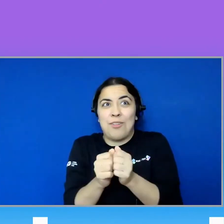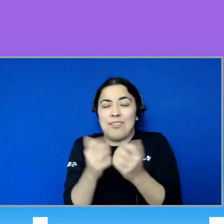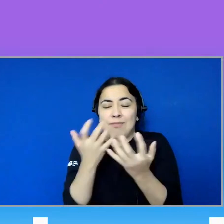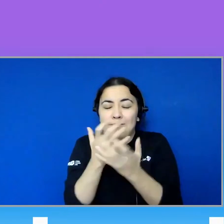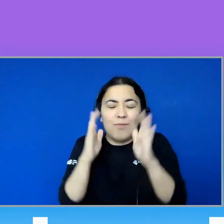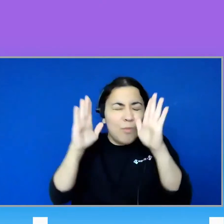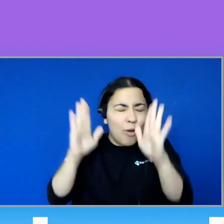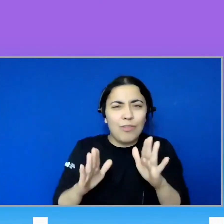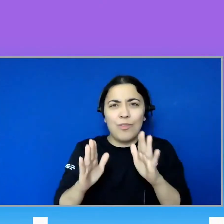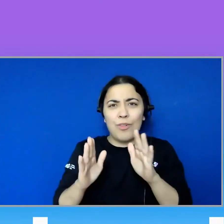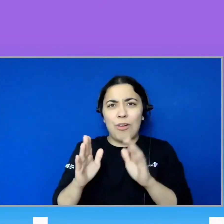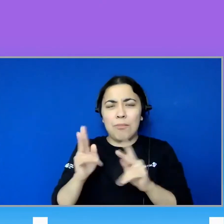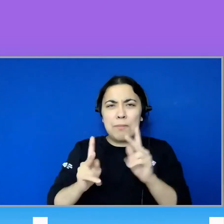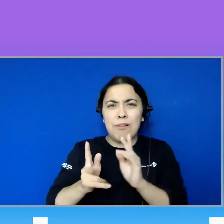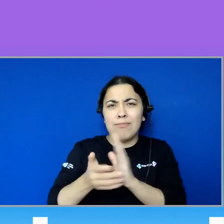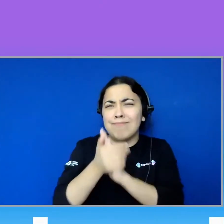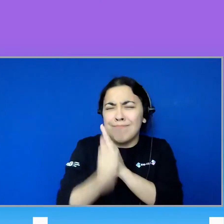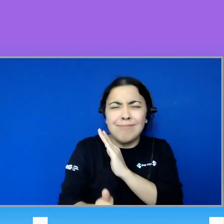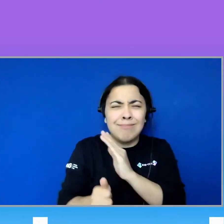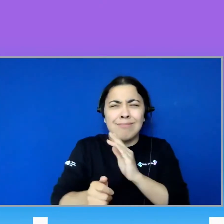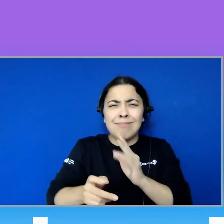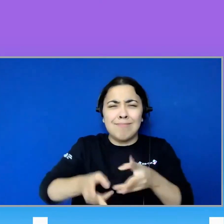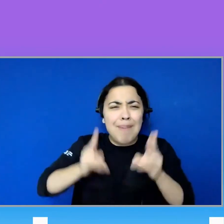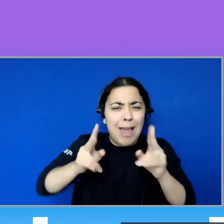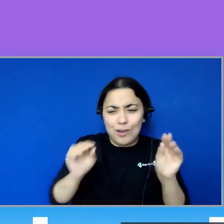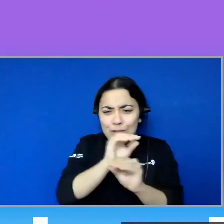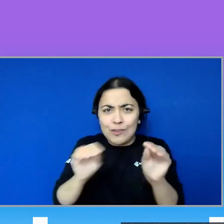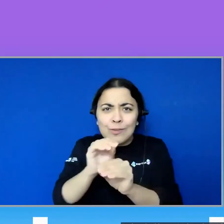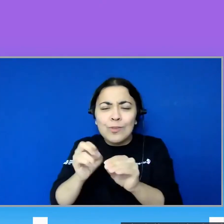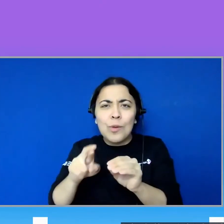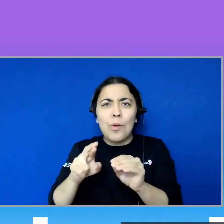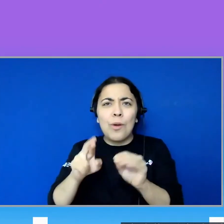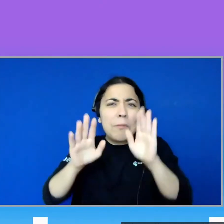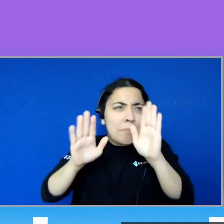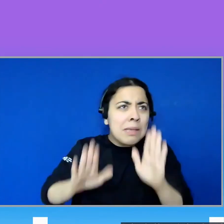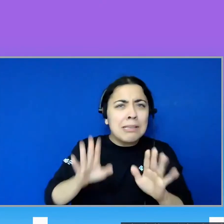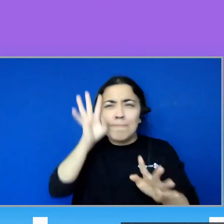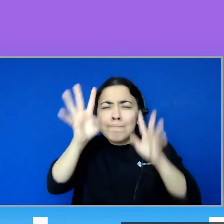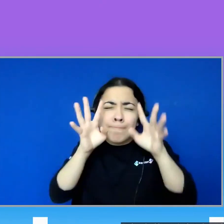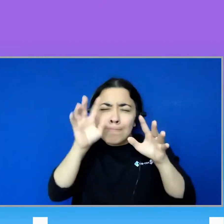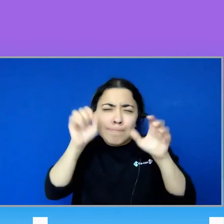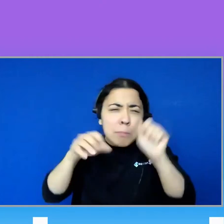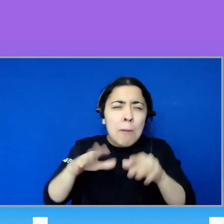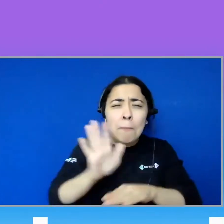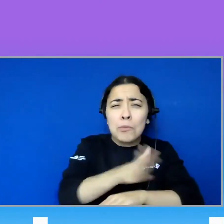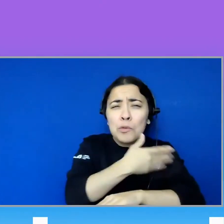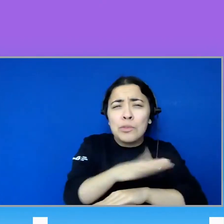editors, amazing creatives for